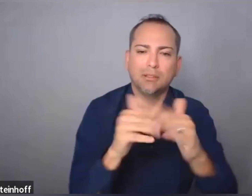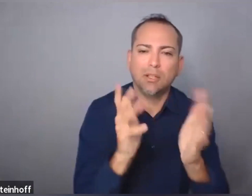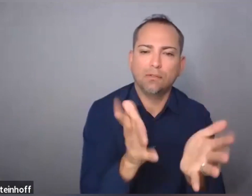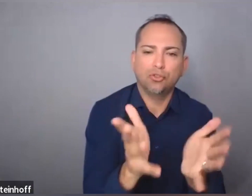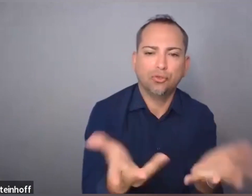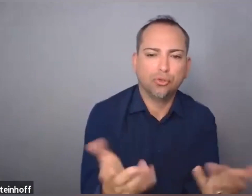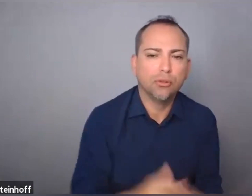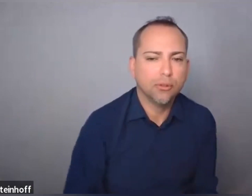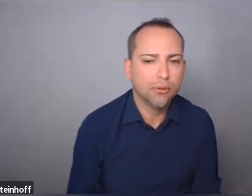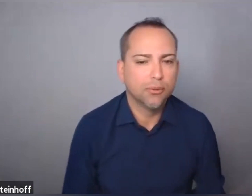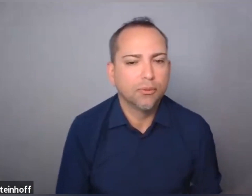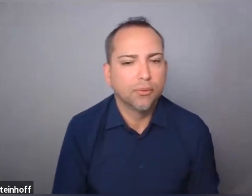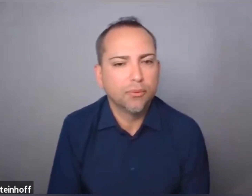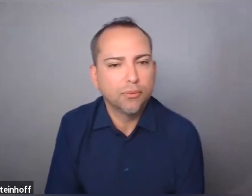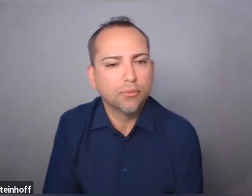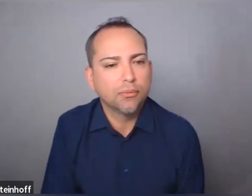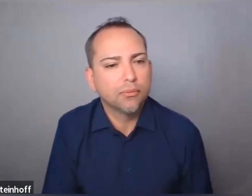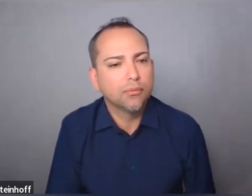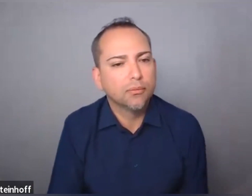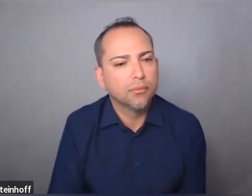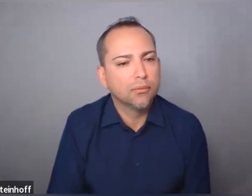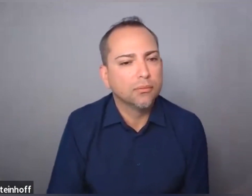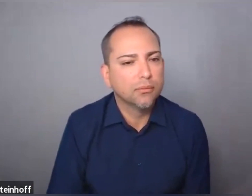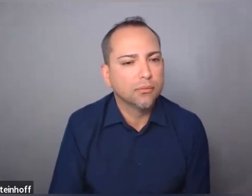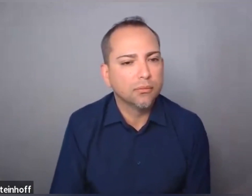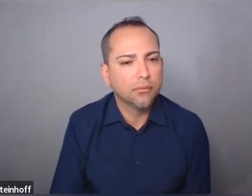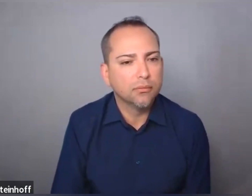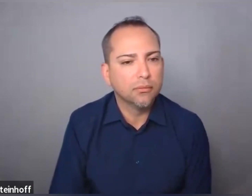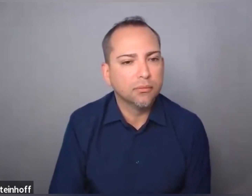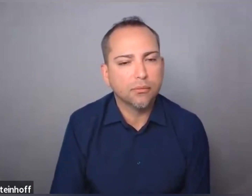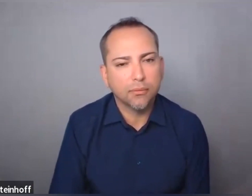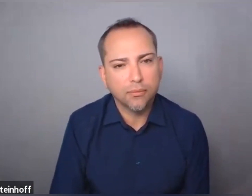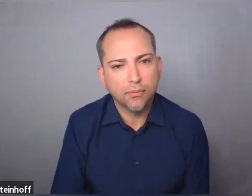for basic communication, I would say maybe a year, just to have a basic conversation.